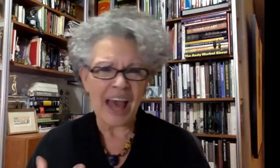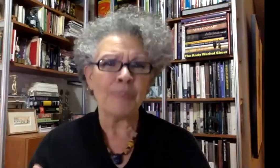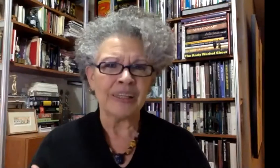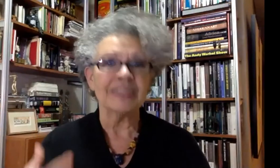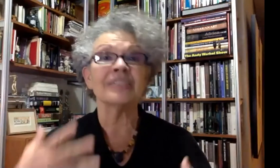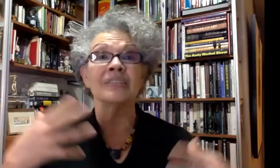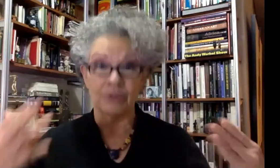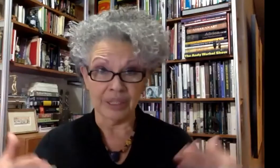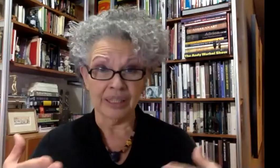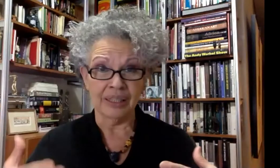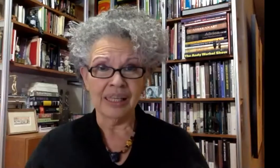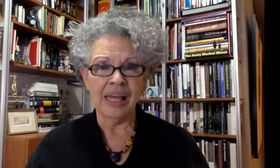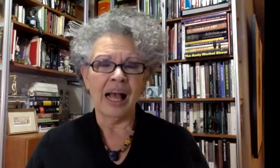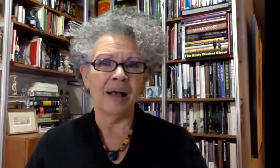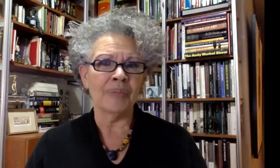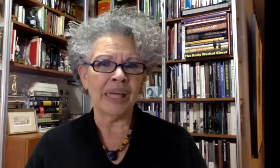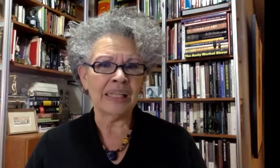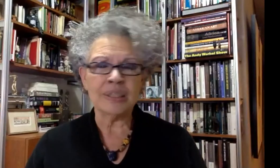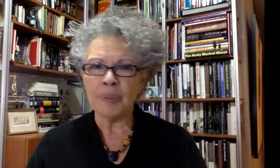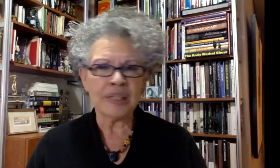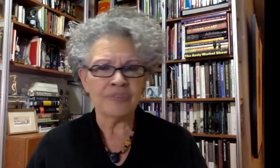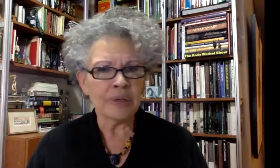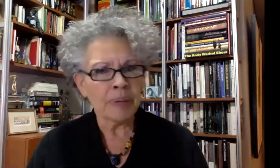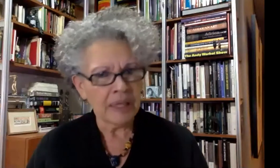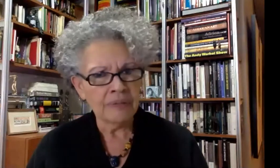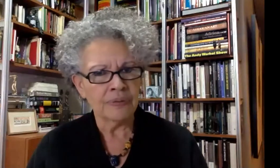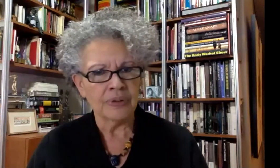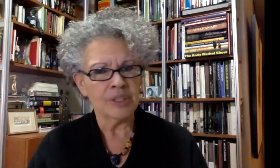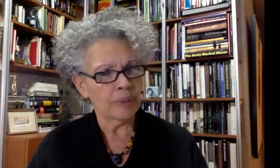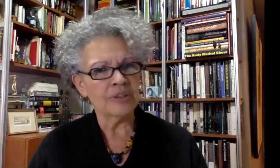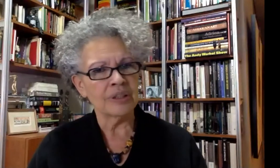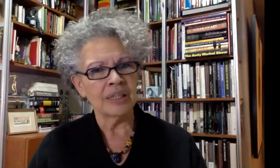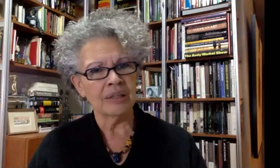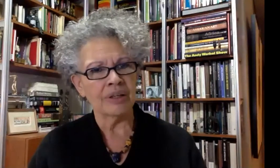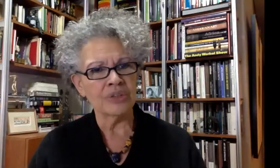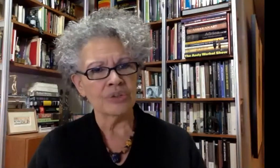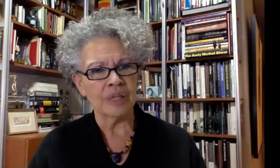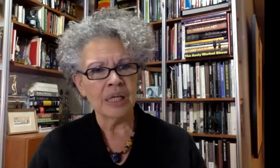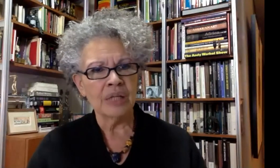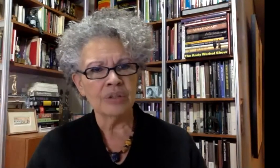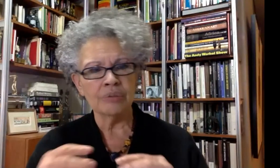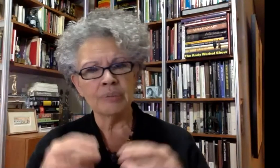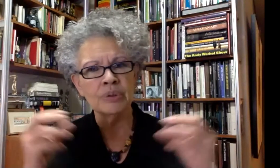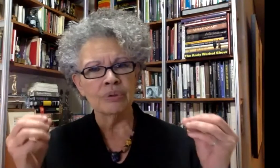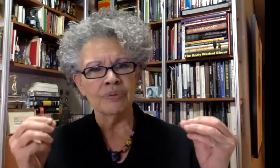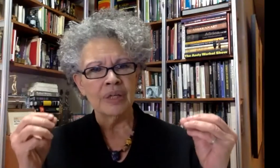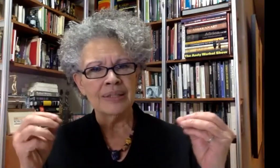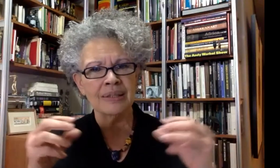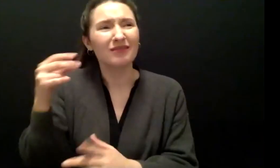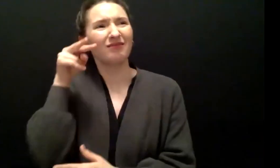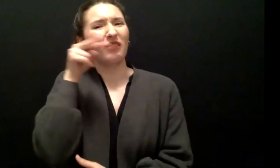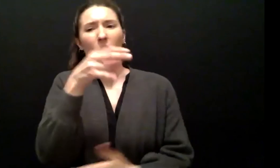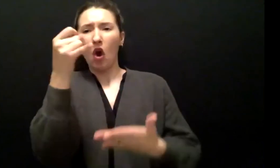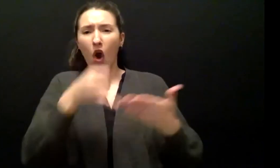it. Never heard about it and I can imagine being an artist who does this kind of social